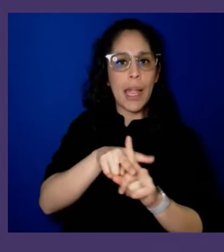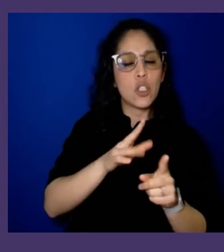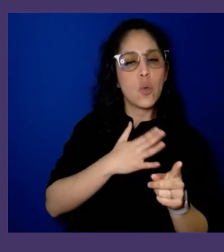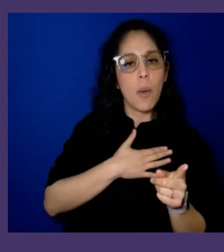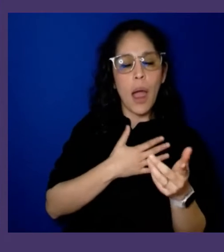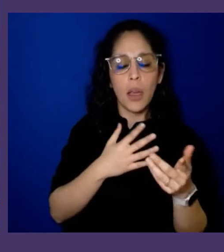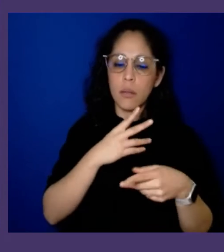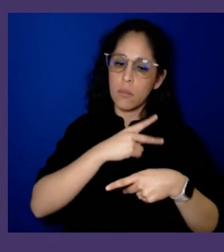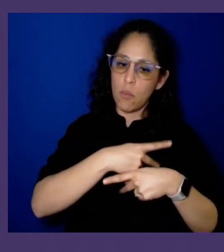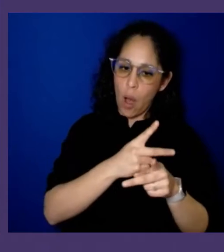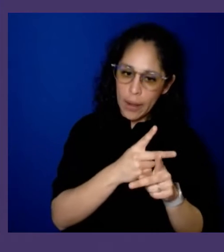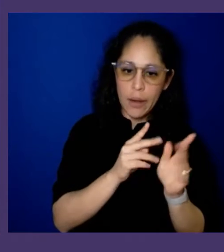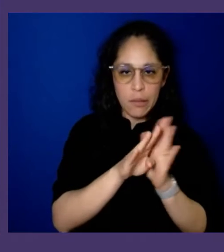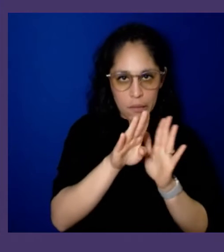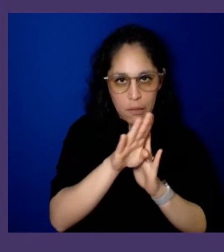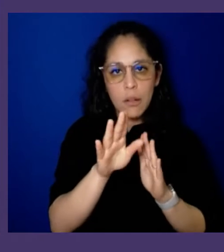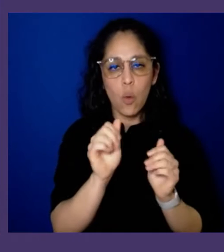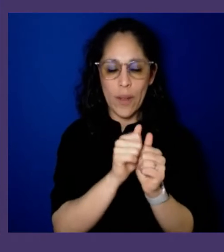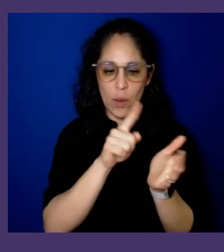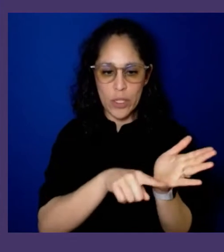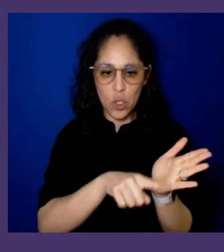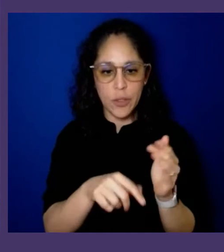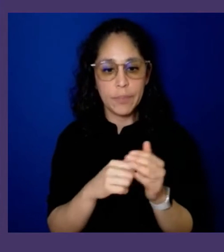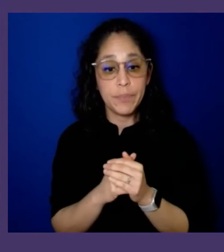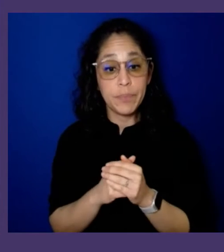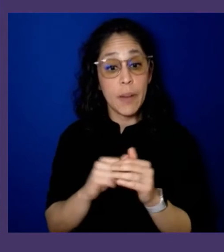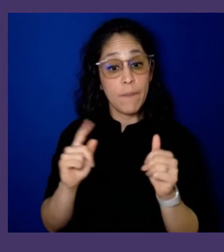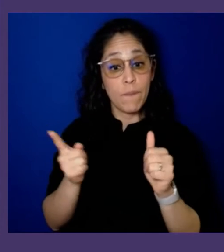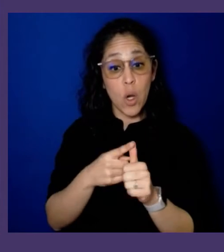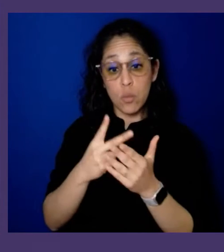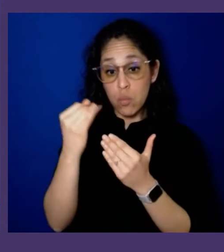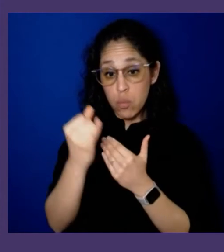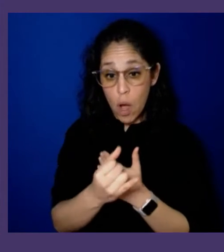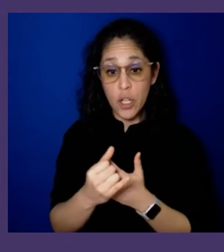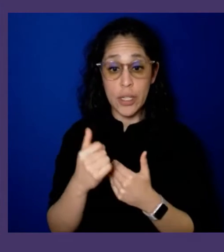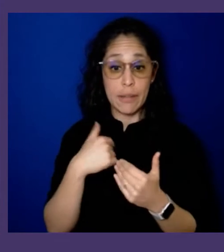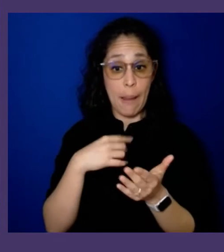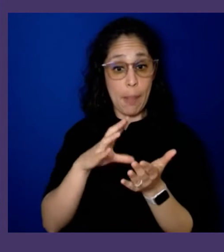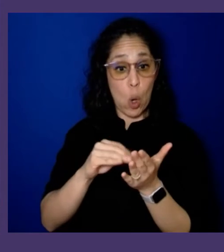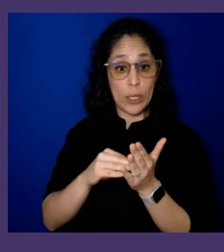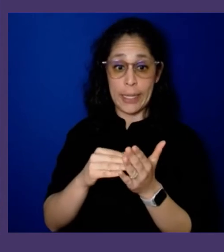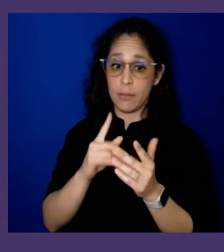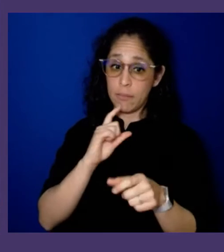the work we're doing with EY to shape a new service my team is building here at Microsoft called Azure AI Studio.